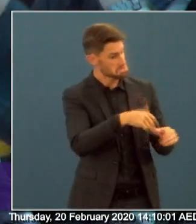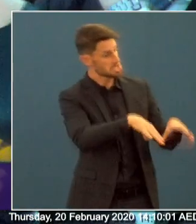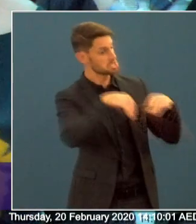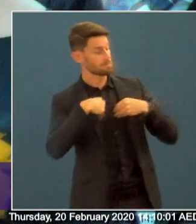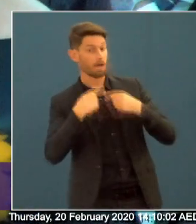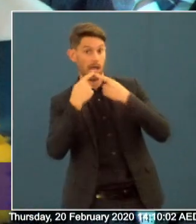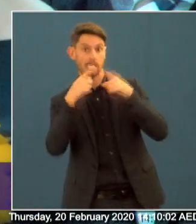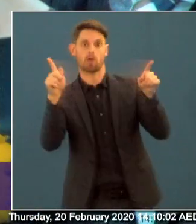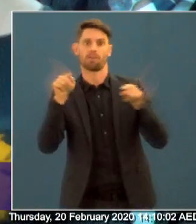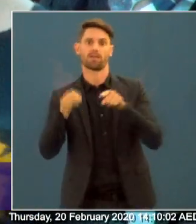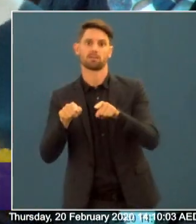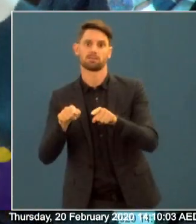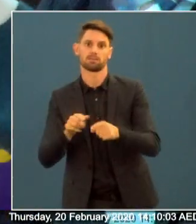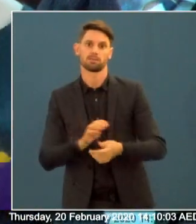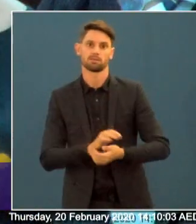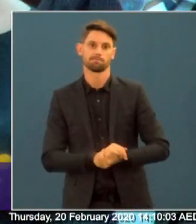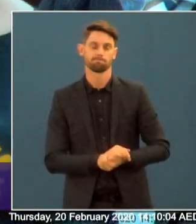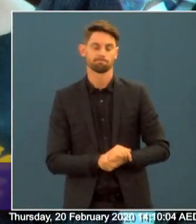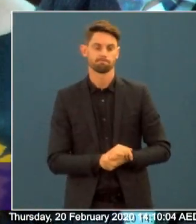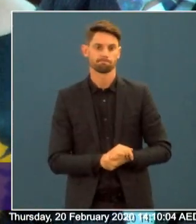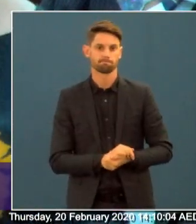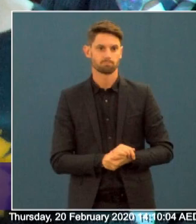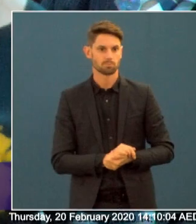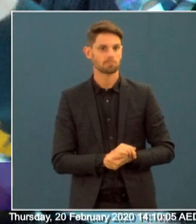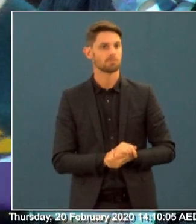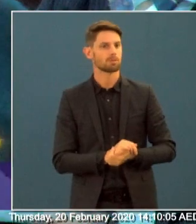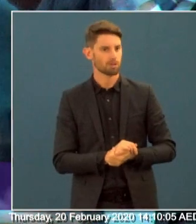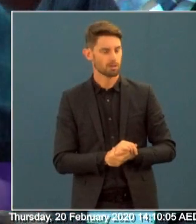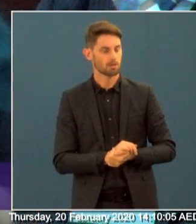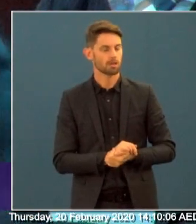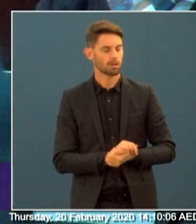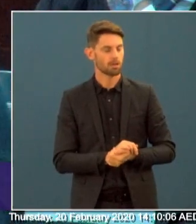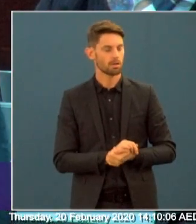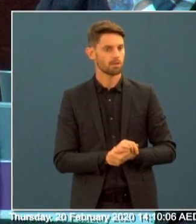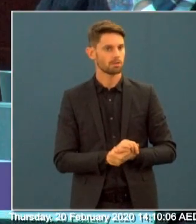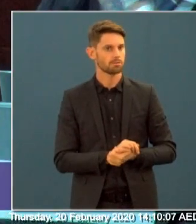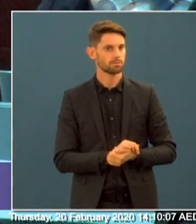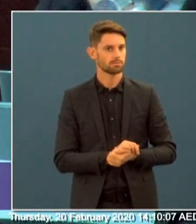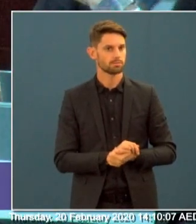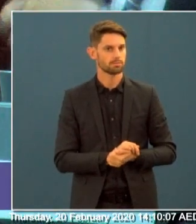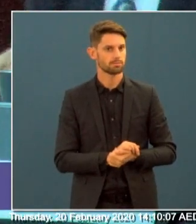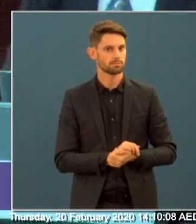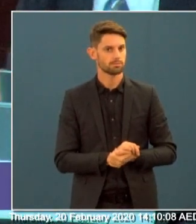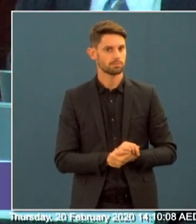Then there is the — so the outcome of the Roundtable in August was also